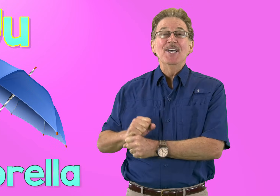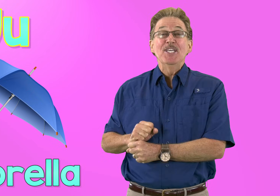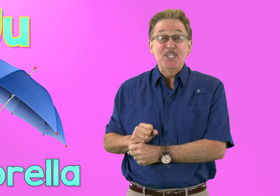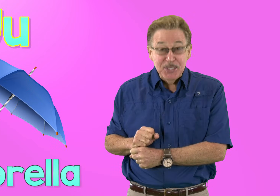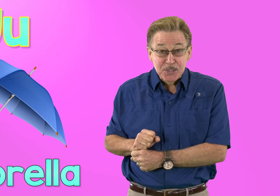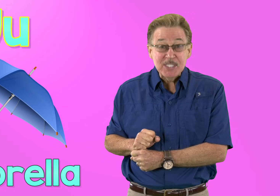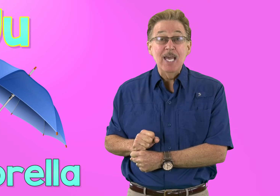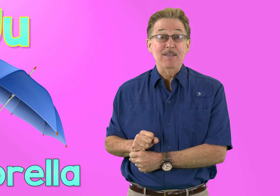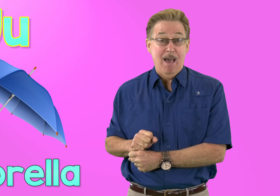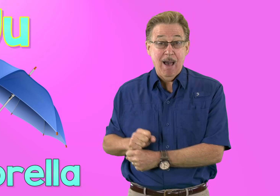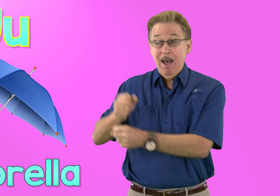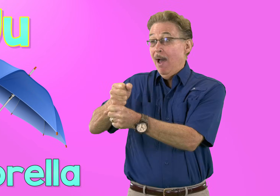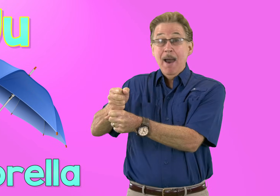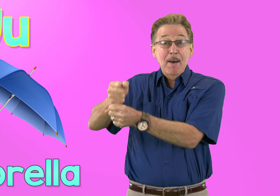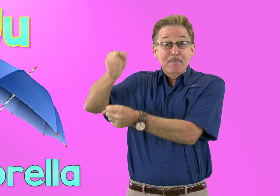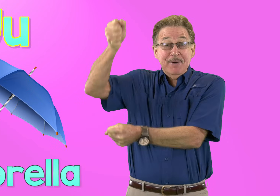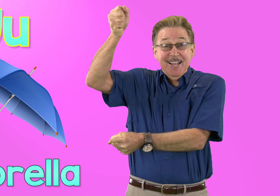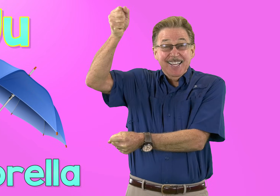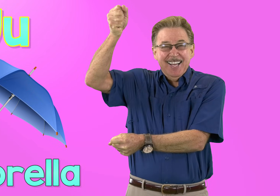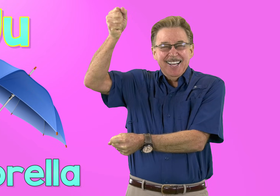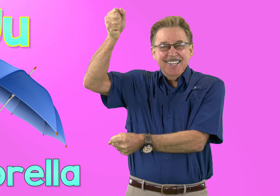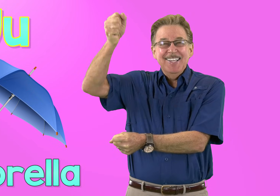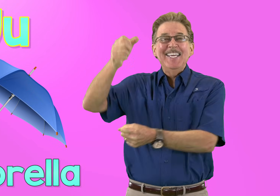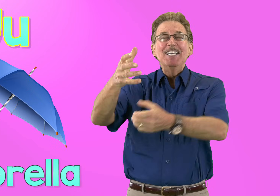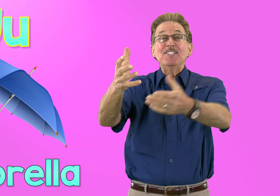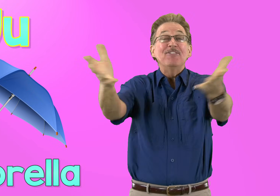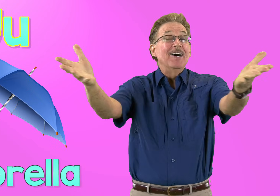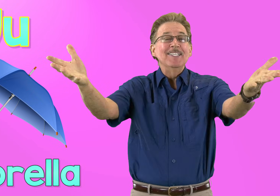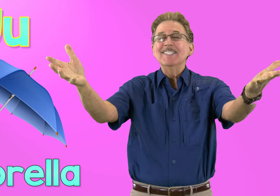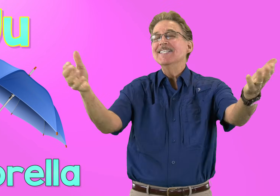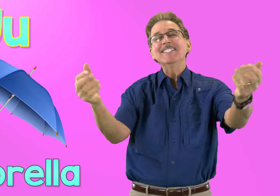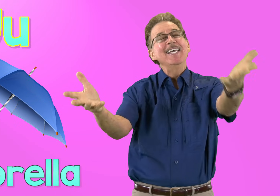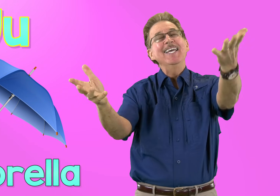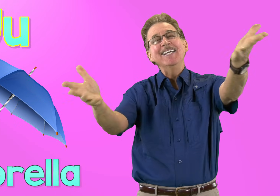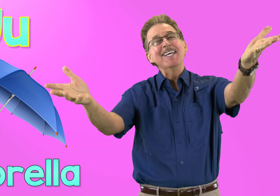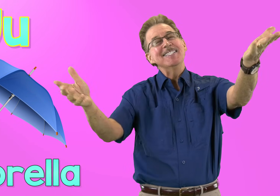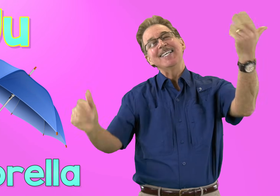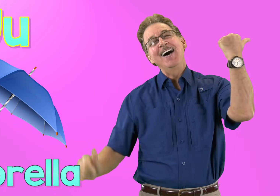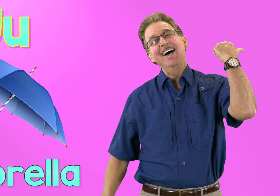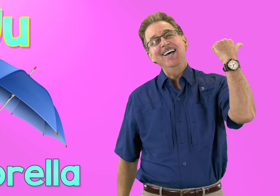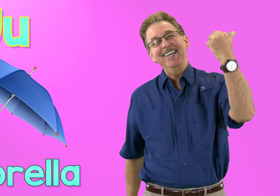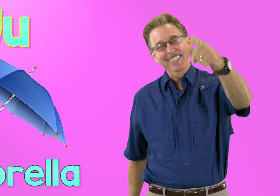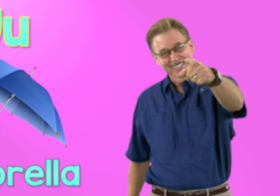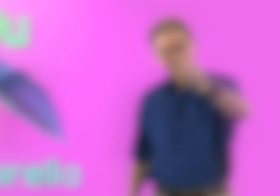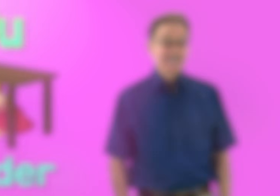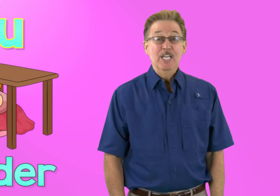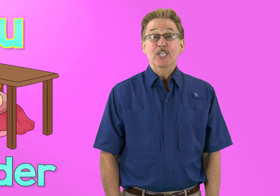U u says /u/ umbrella It's fun to sing and sign